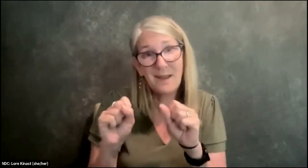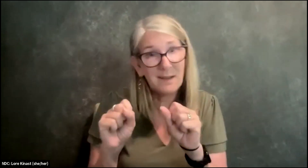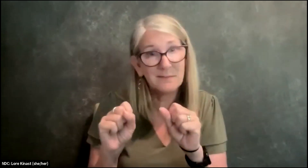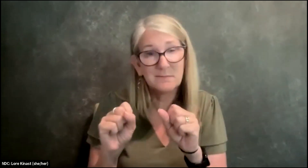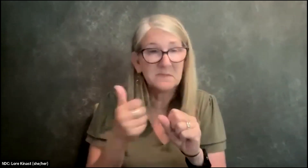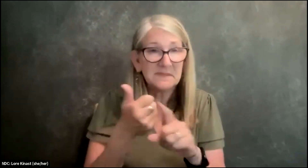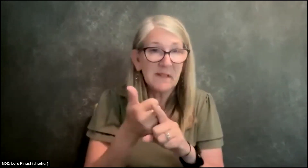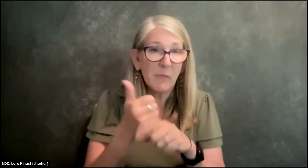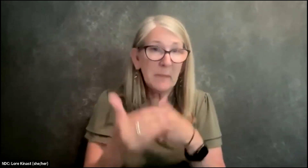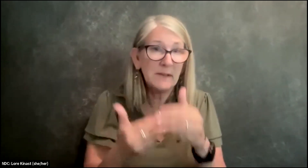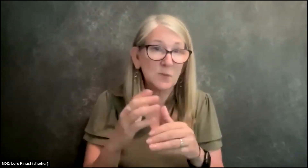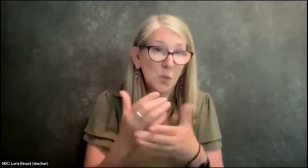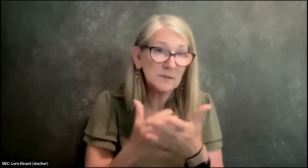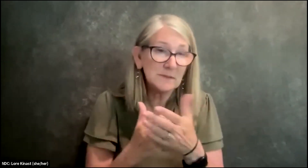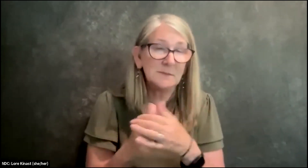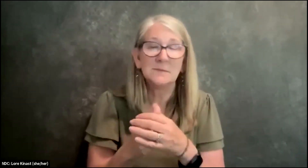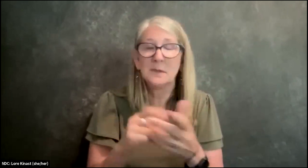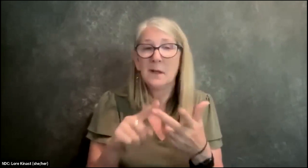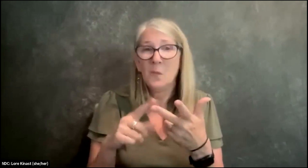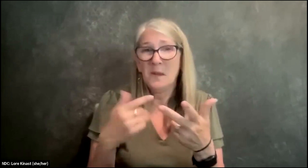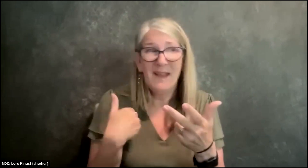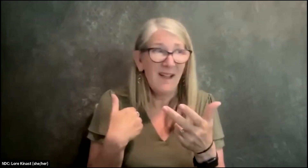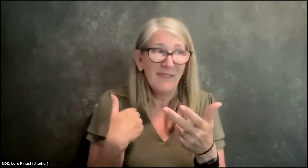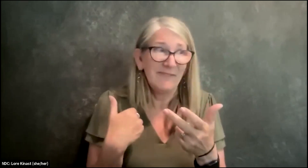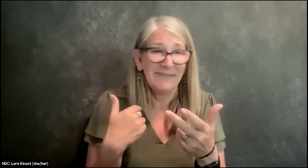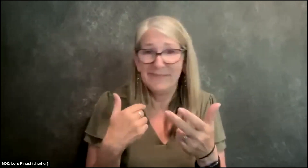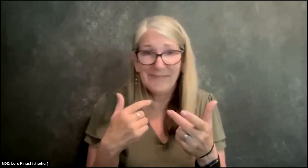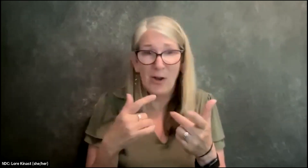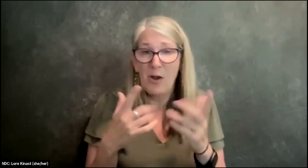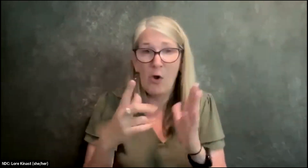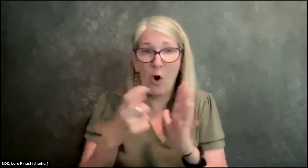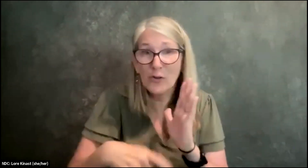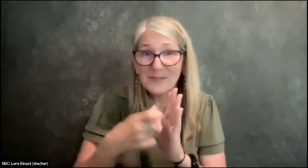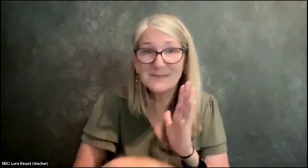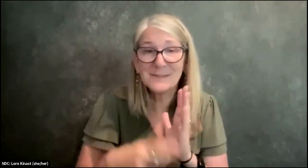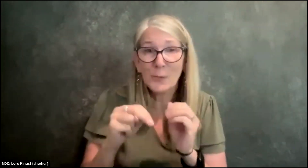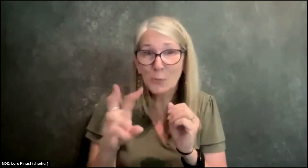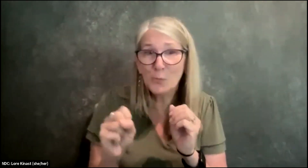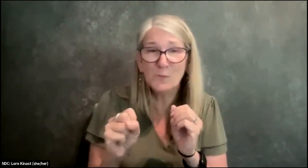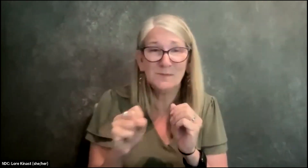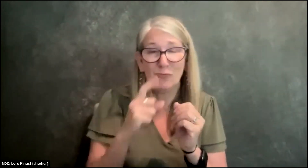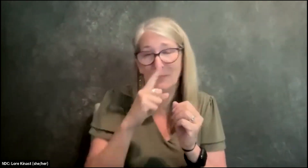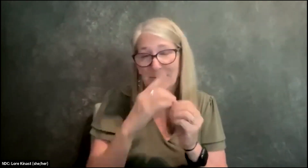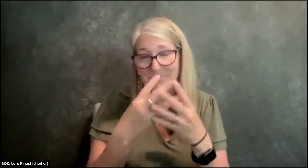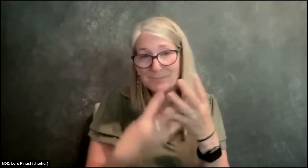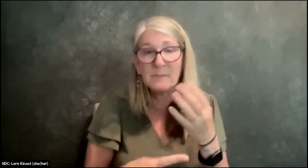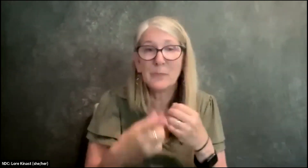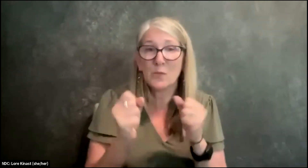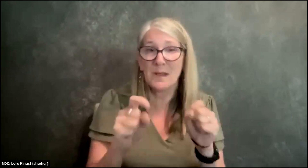They're self-paced. courses and modules. We have articles. We have a news page.